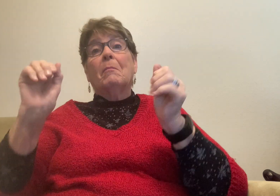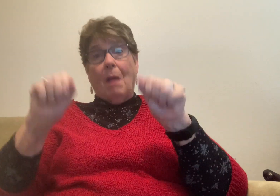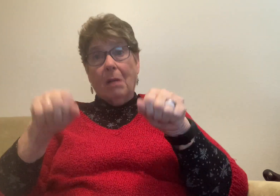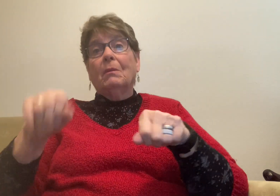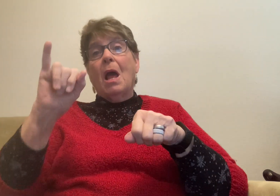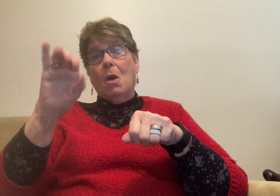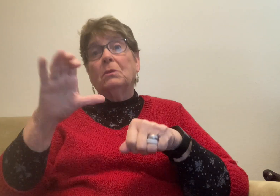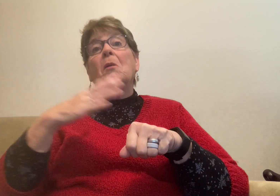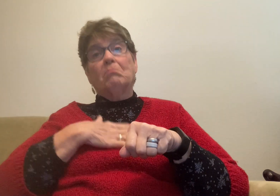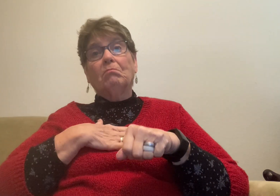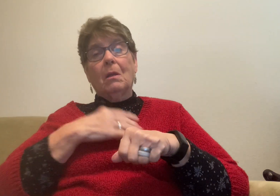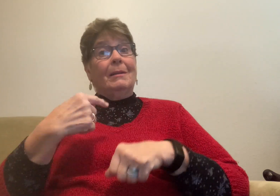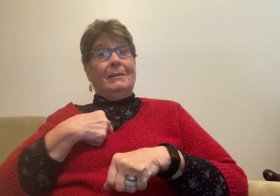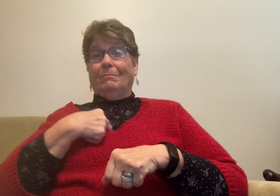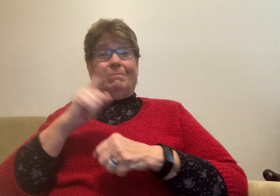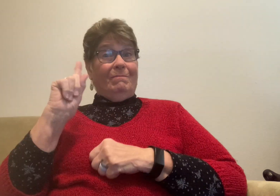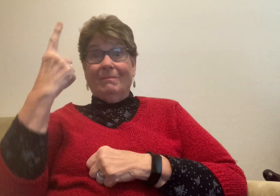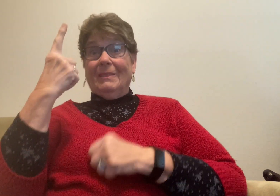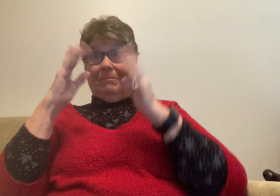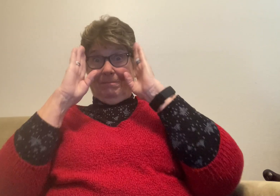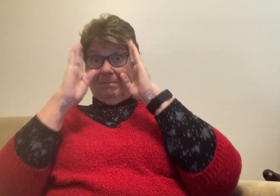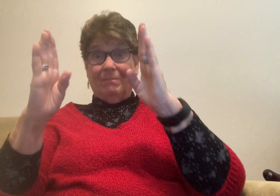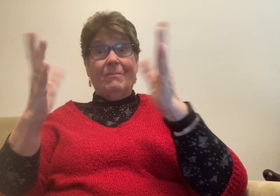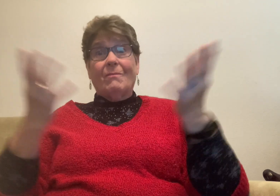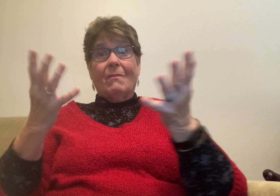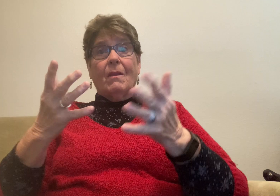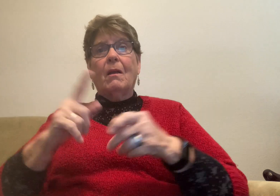cleared thoroughly, possibly IOC could accept. I think our first focus